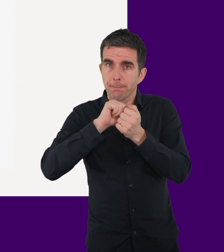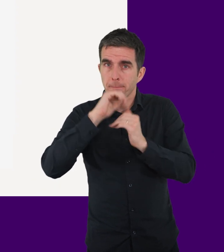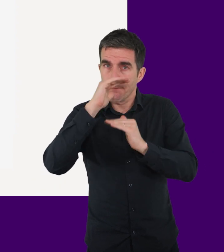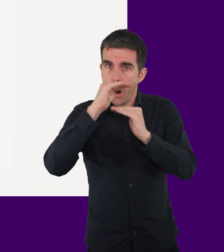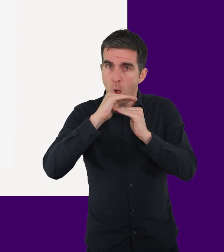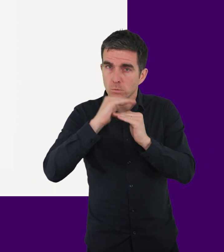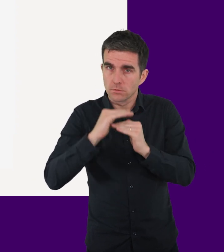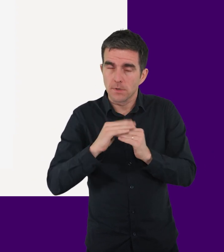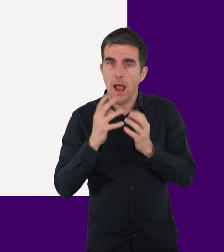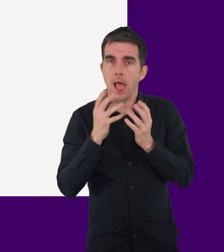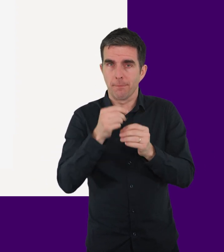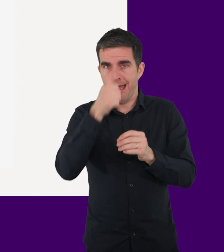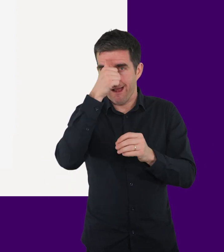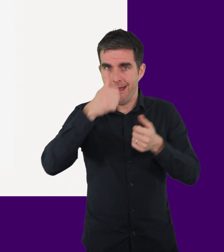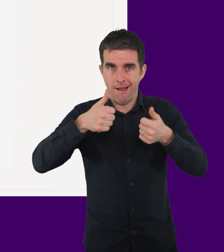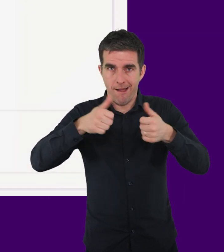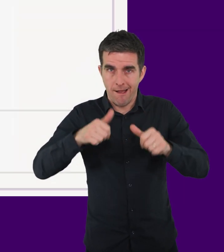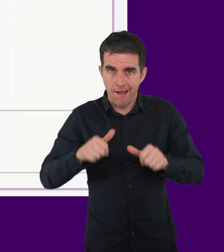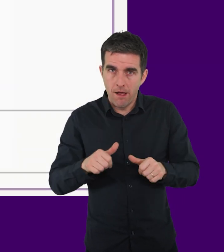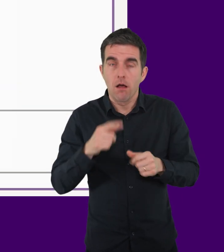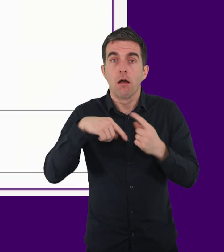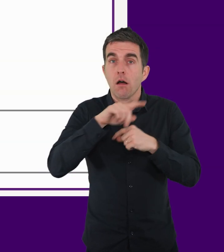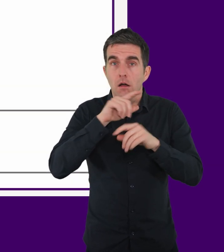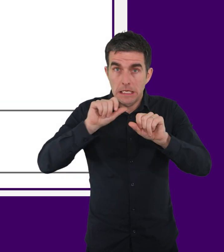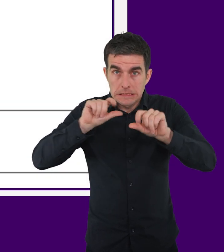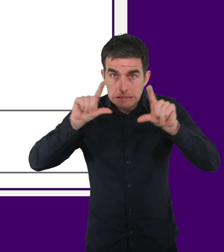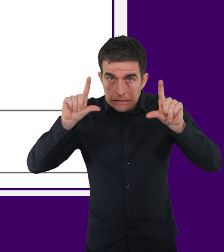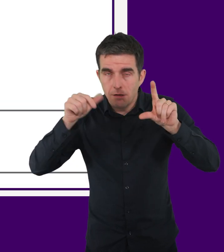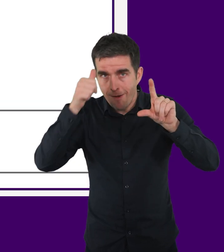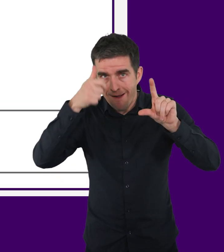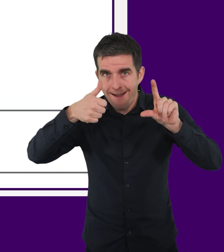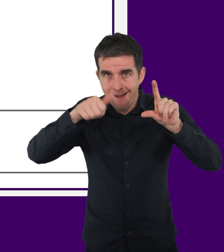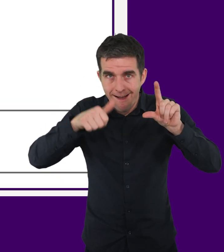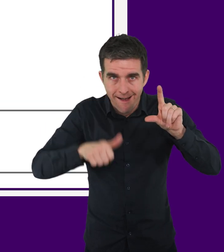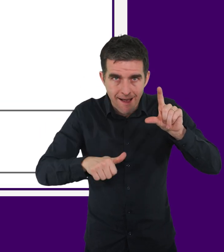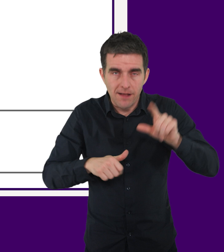Keeping labels close to their fields helps everyone, especially people enlarging the content.